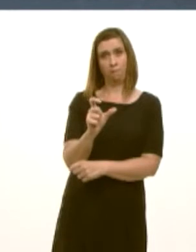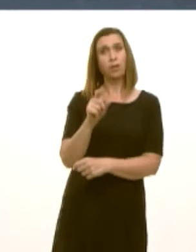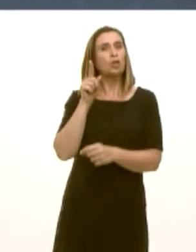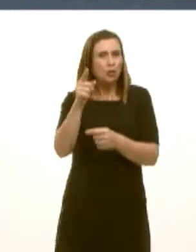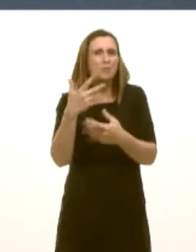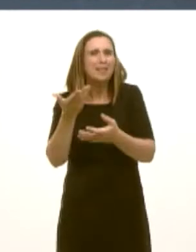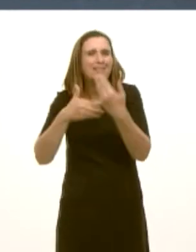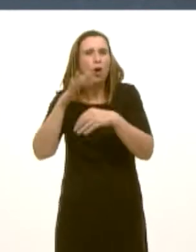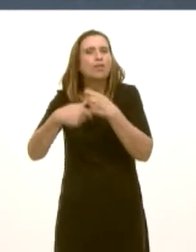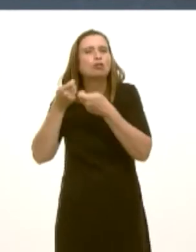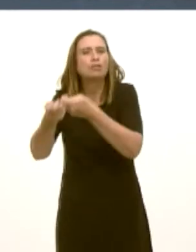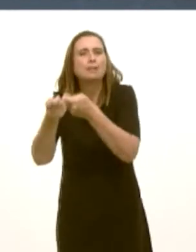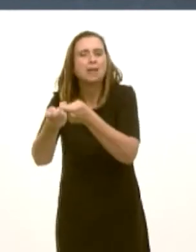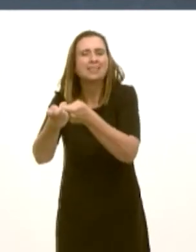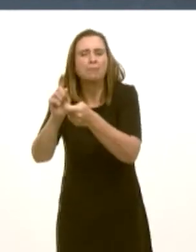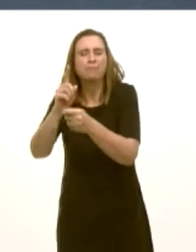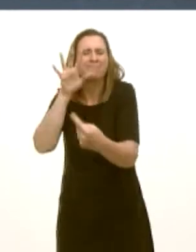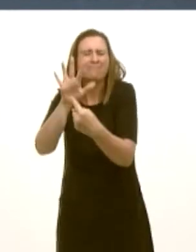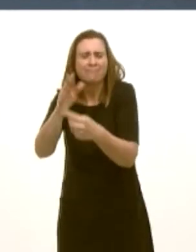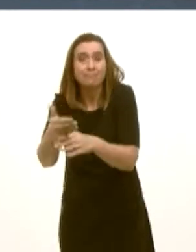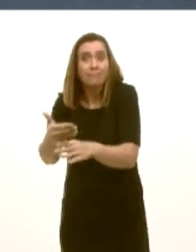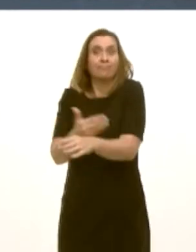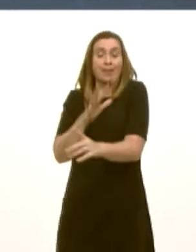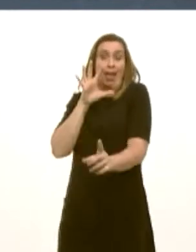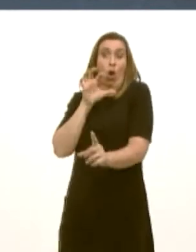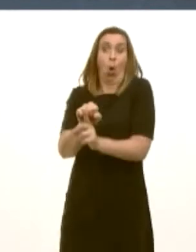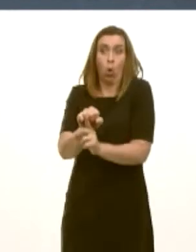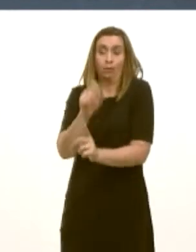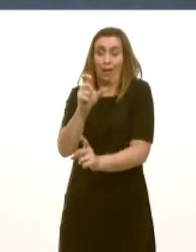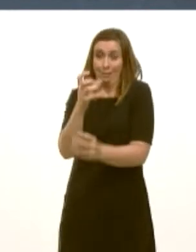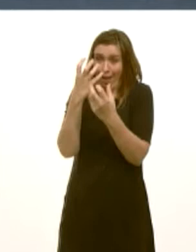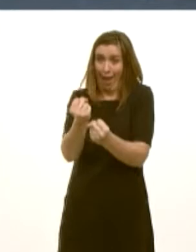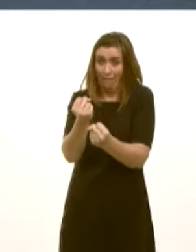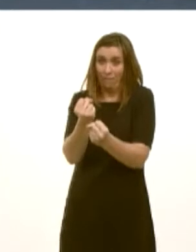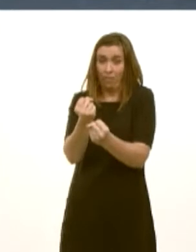If weíre to save lives, we need to get access to diagnostics quickly.